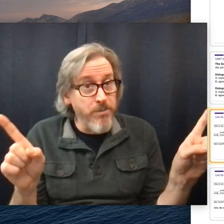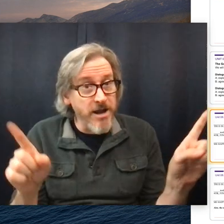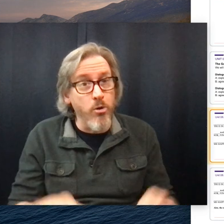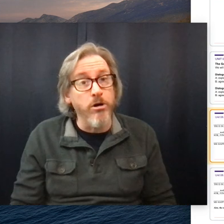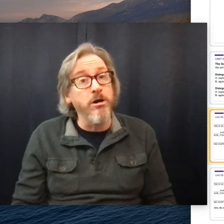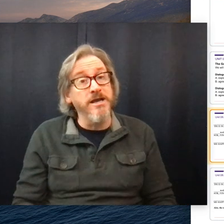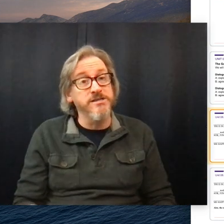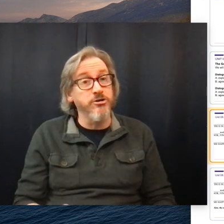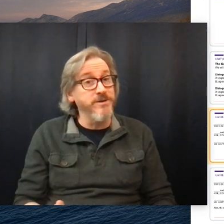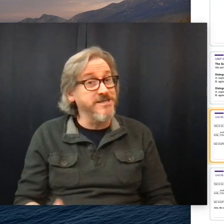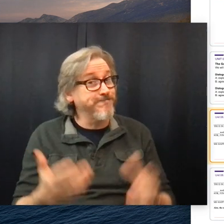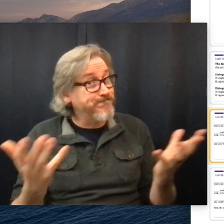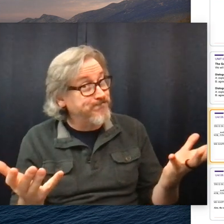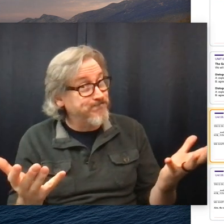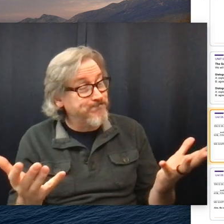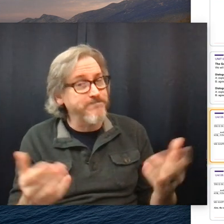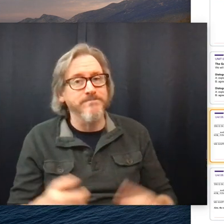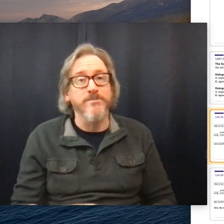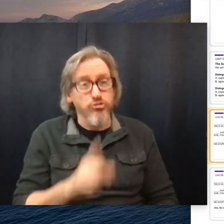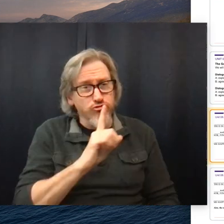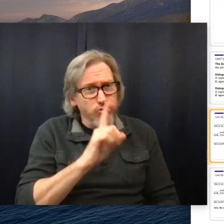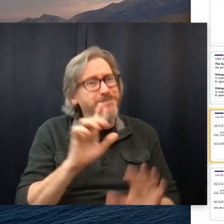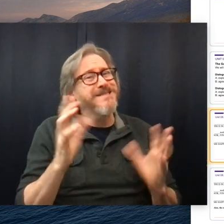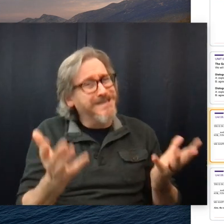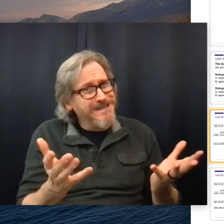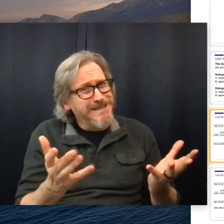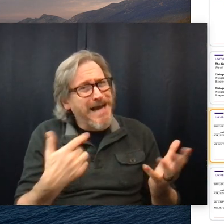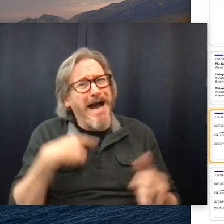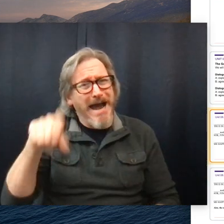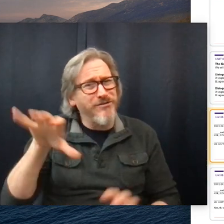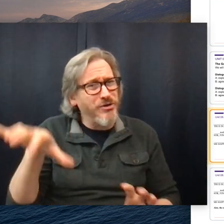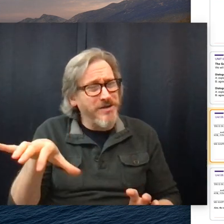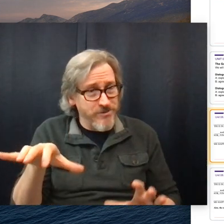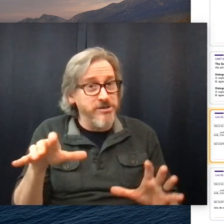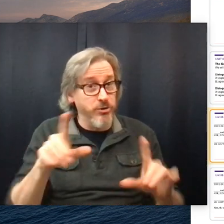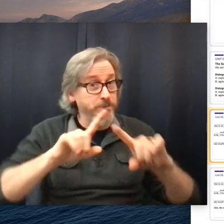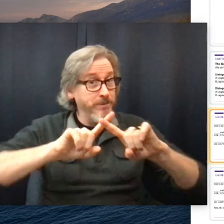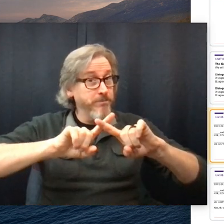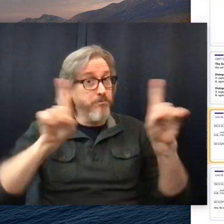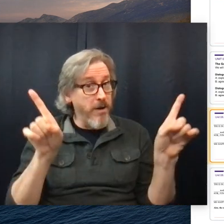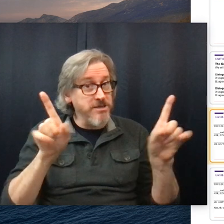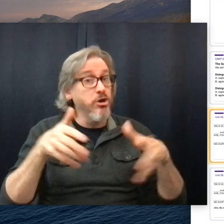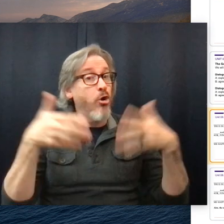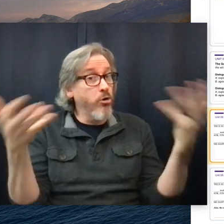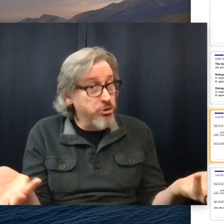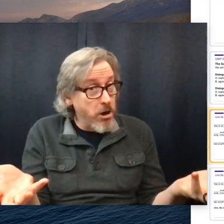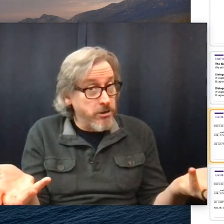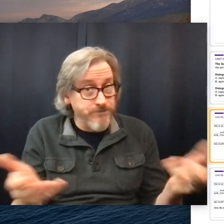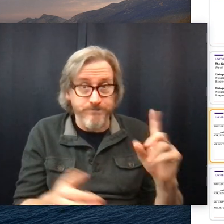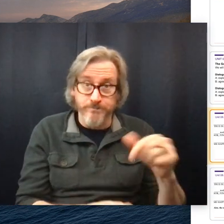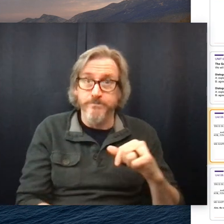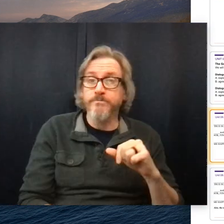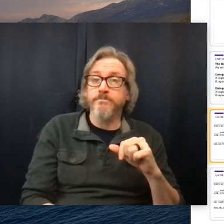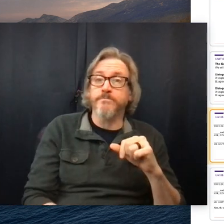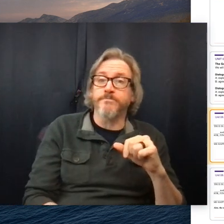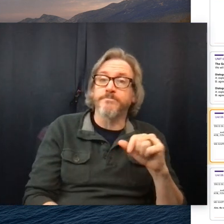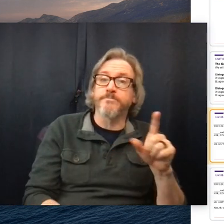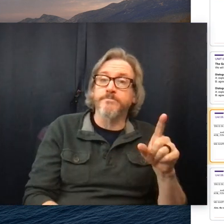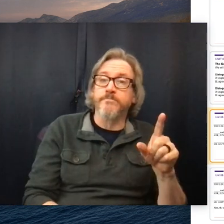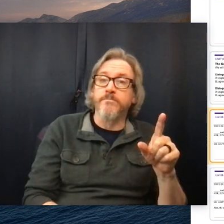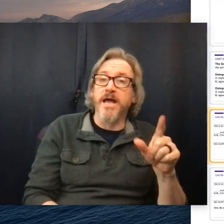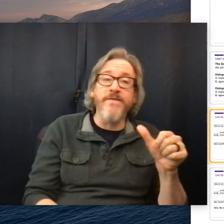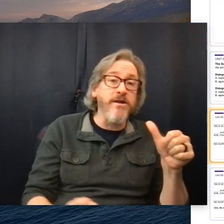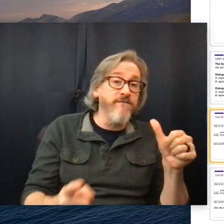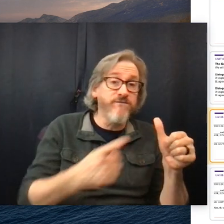the butt or it's could be just a I have to do this right so could be butt or a shrug and then